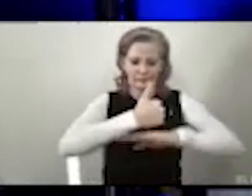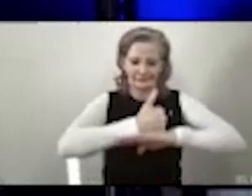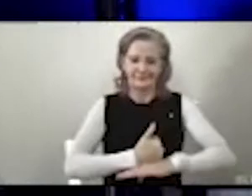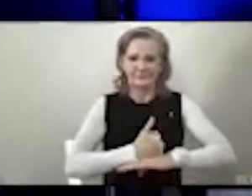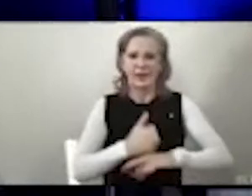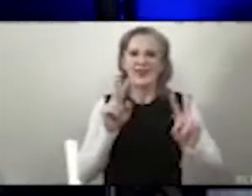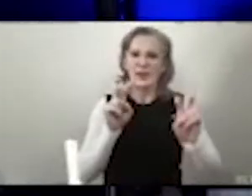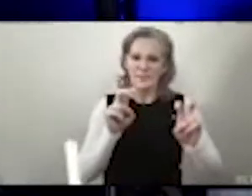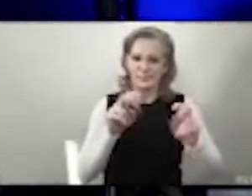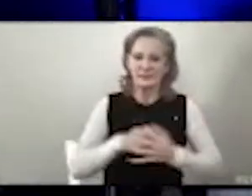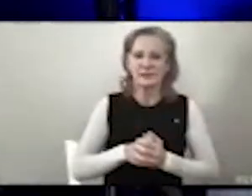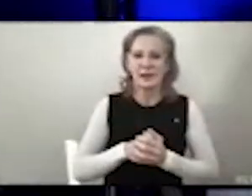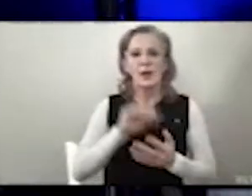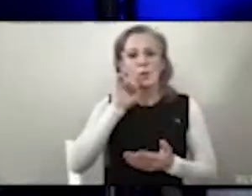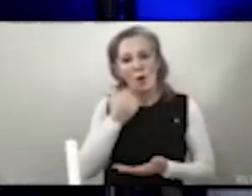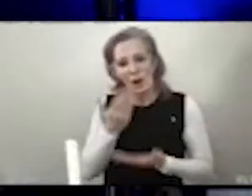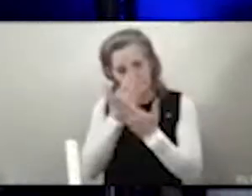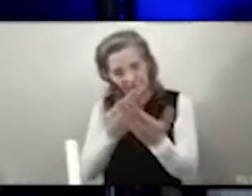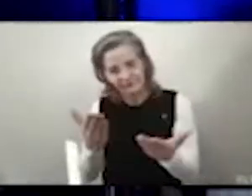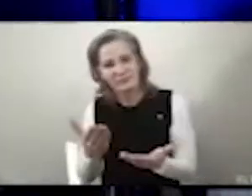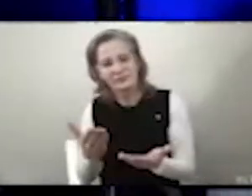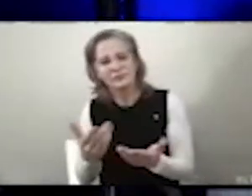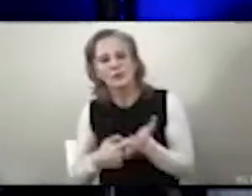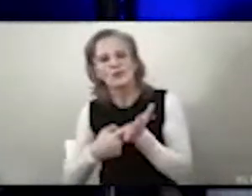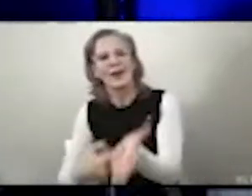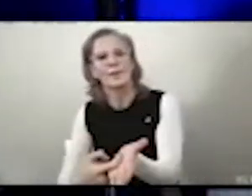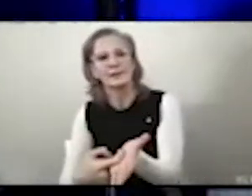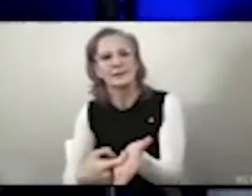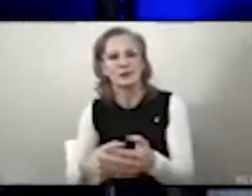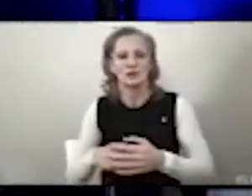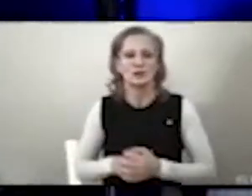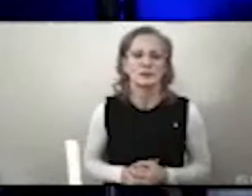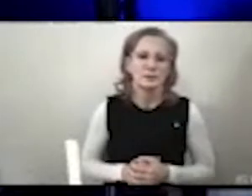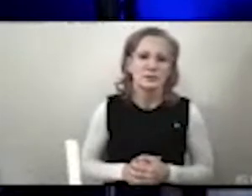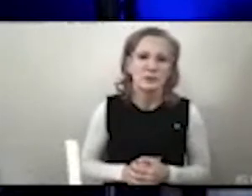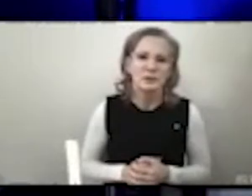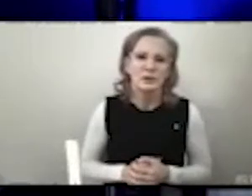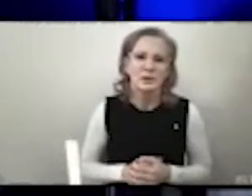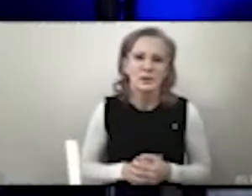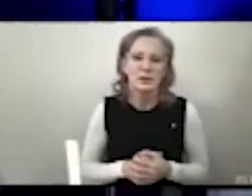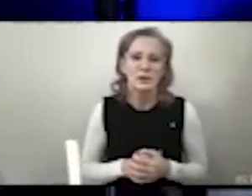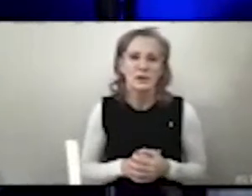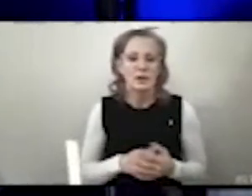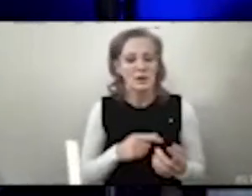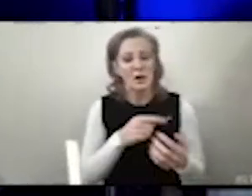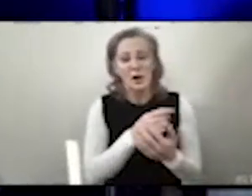Through our activity and dialogue, a number of common themes emerged across the four Working Groups who you will hear from later.